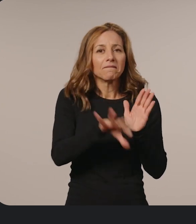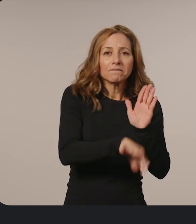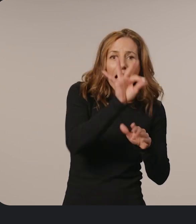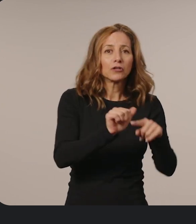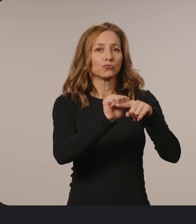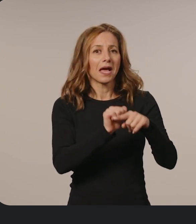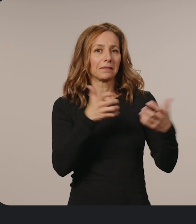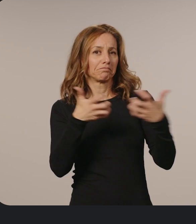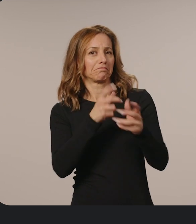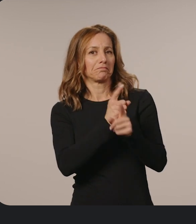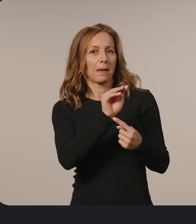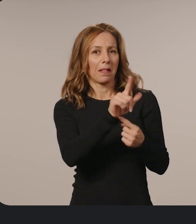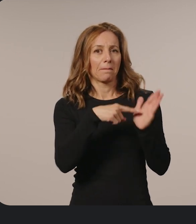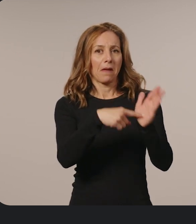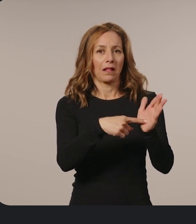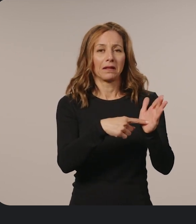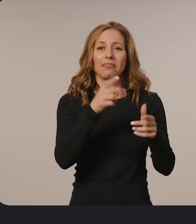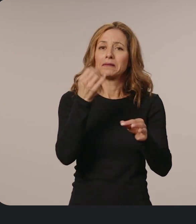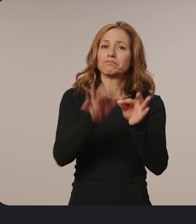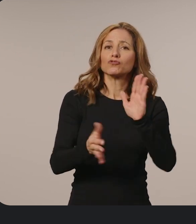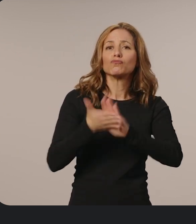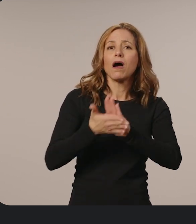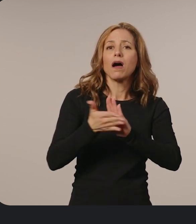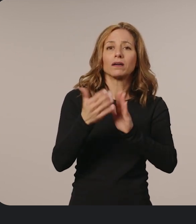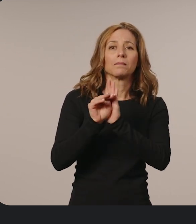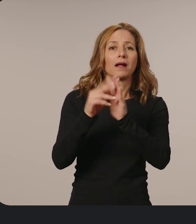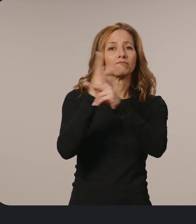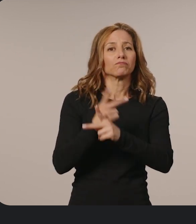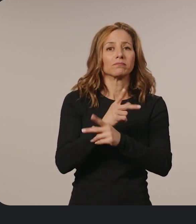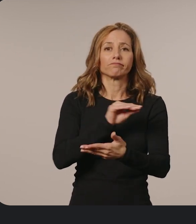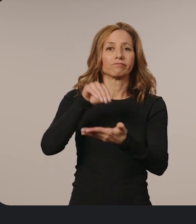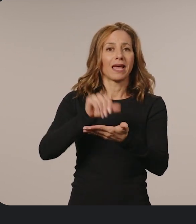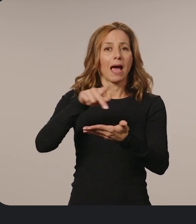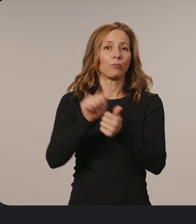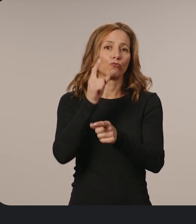about finding or training a suitable ML model, and you then simply run model inference in the app